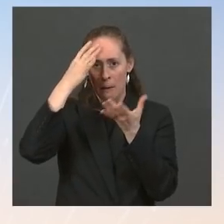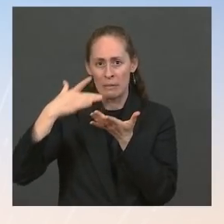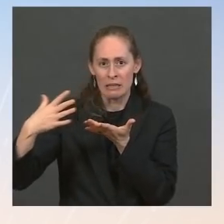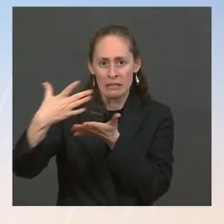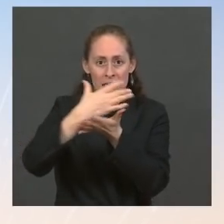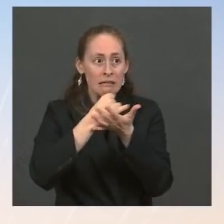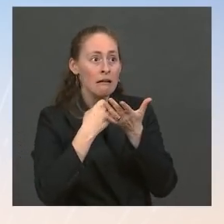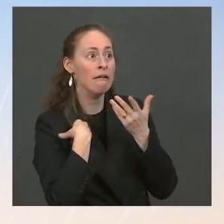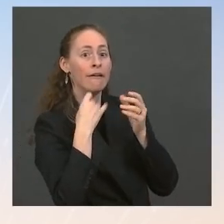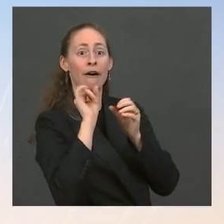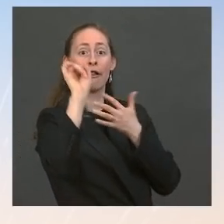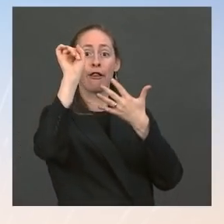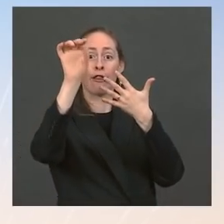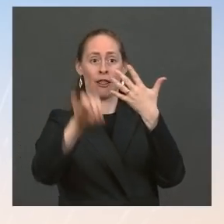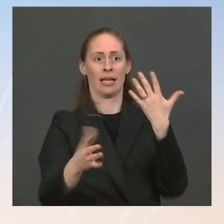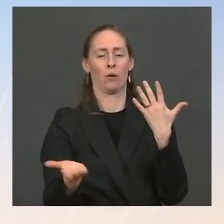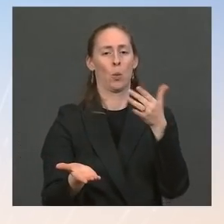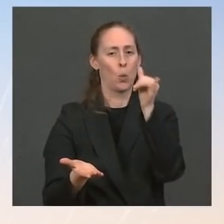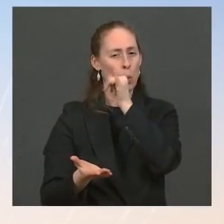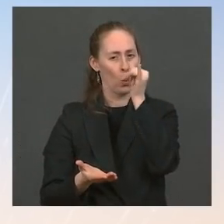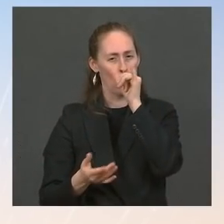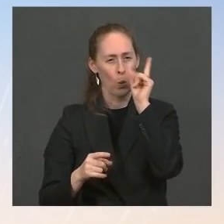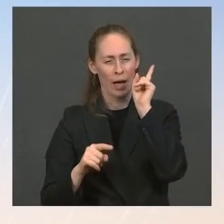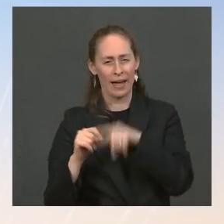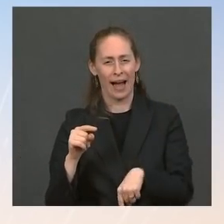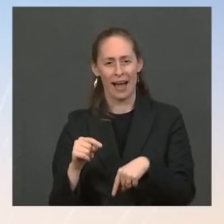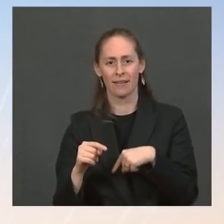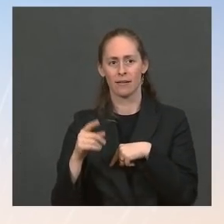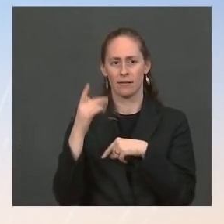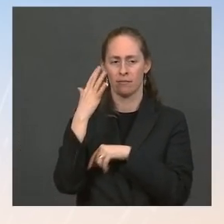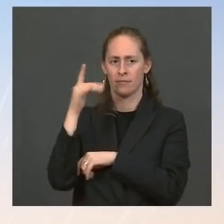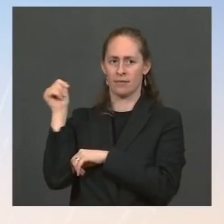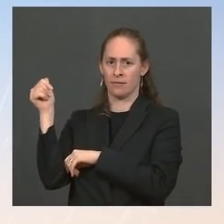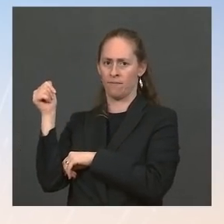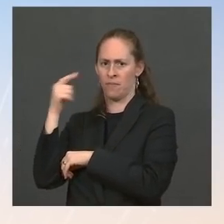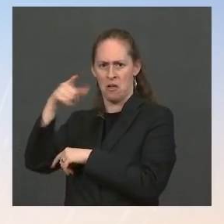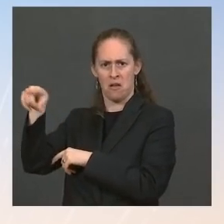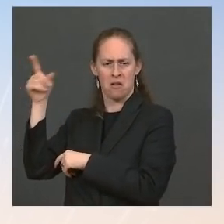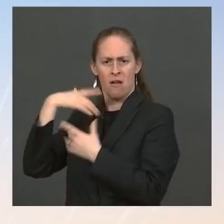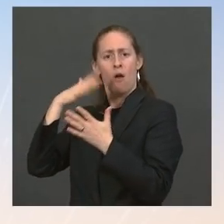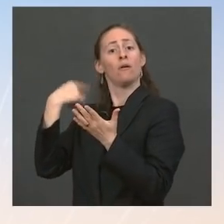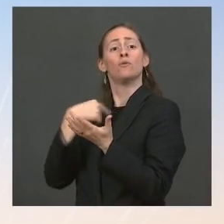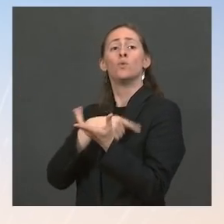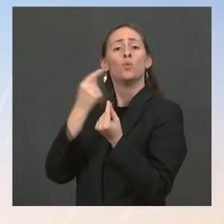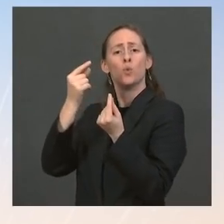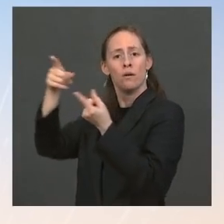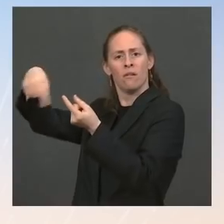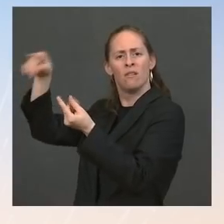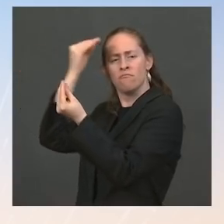every single day, and certainly he is up to speed on anything our intelligence community is reviewing.